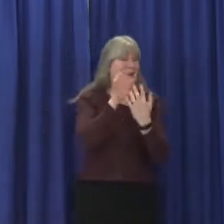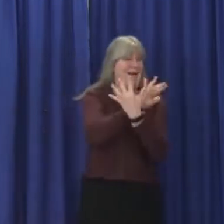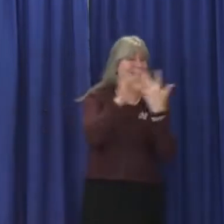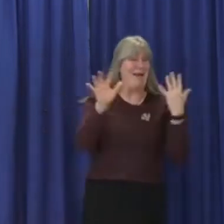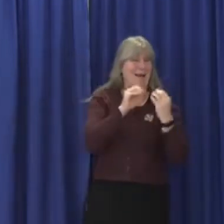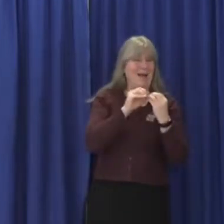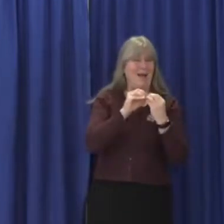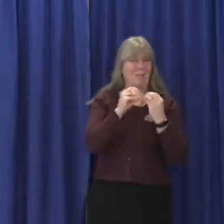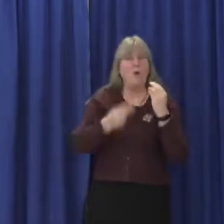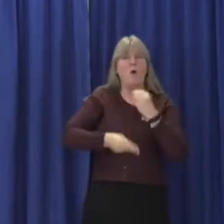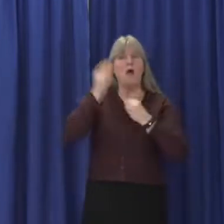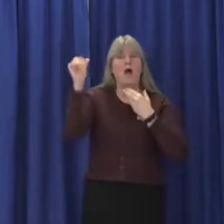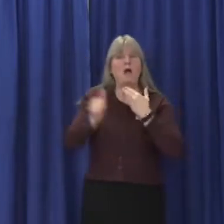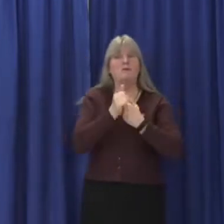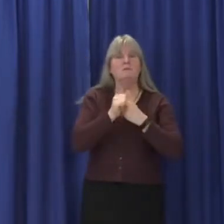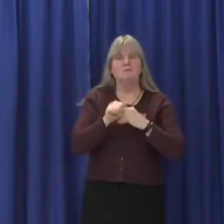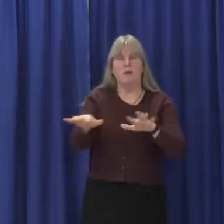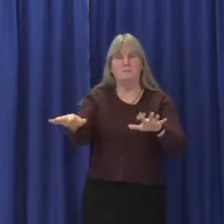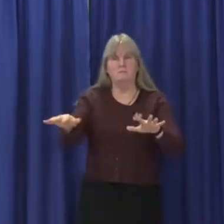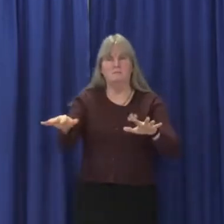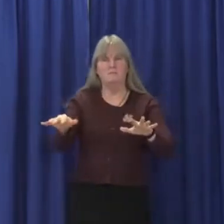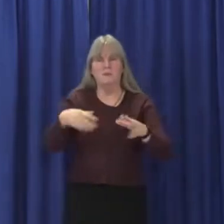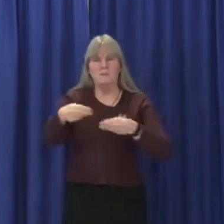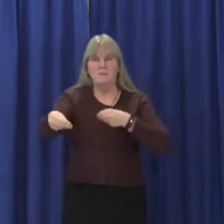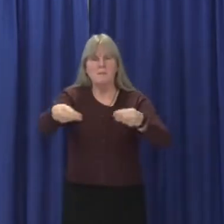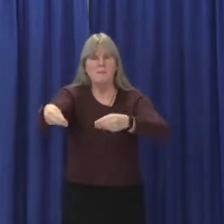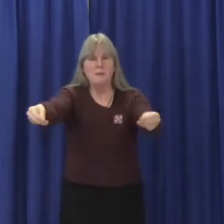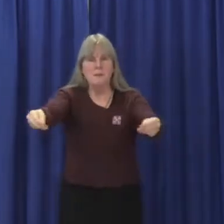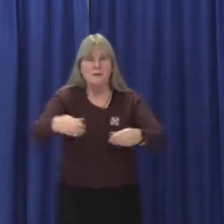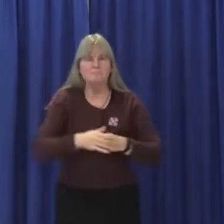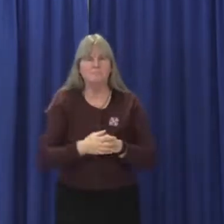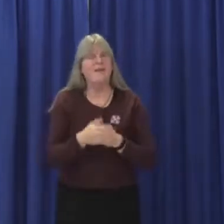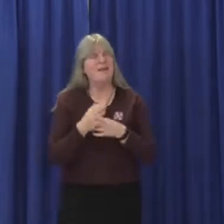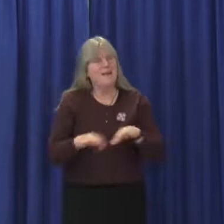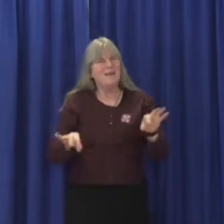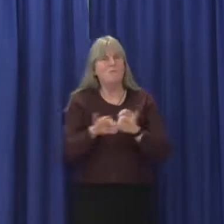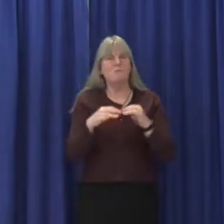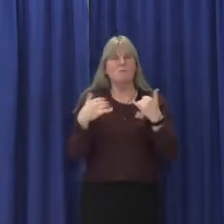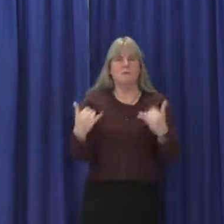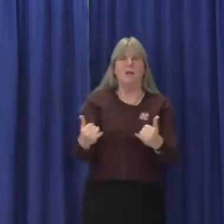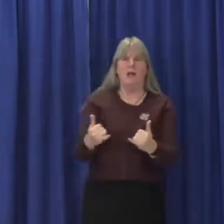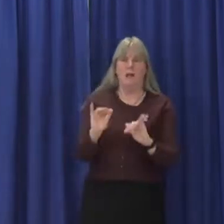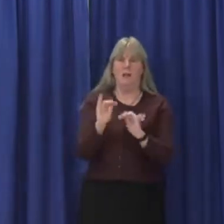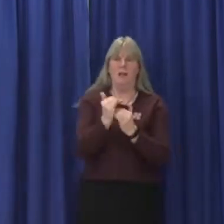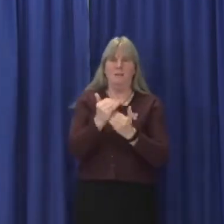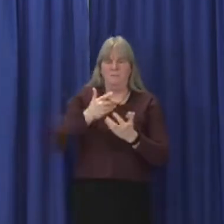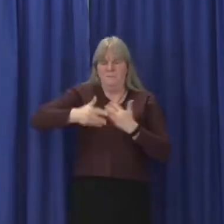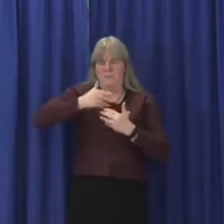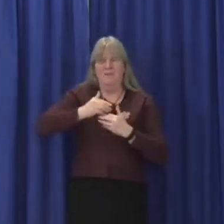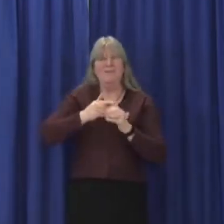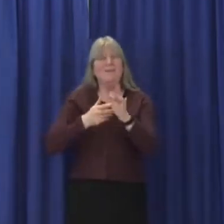of spread. This is why it's so important to limit your contacts. This does not mean that you